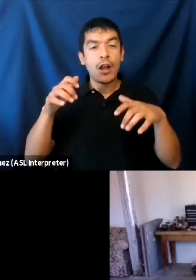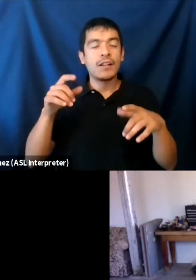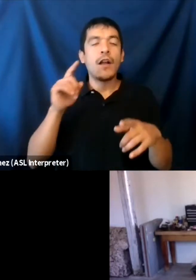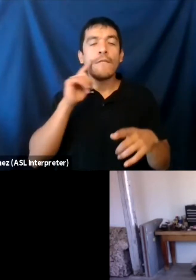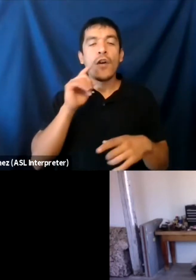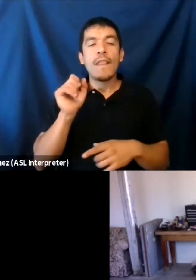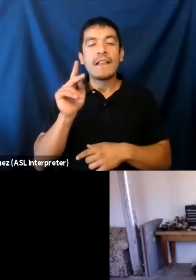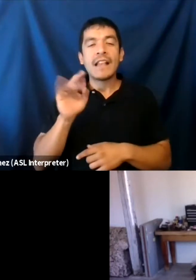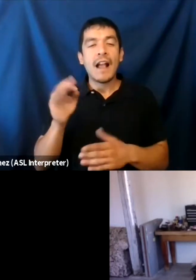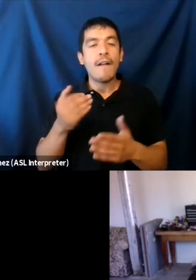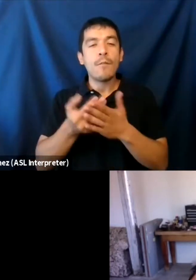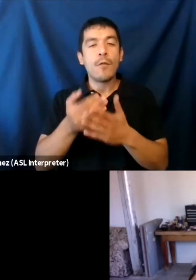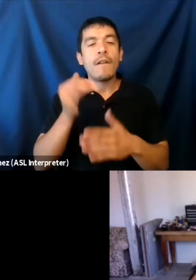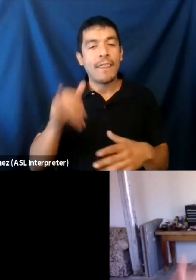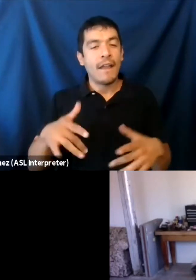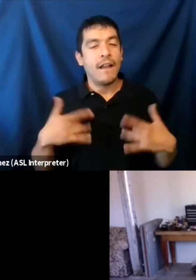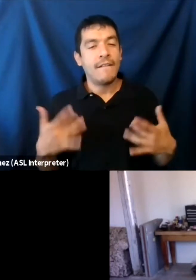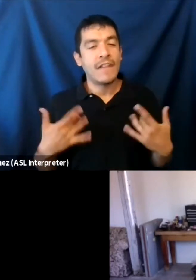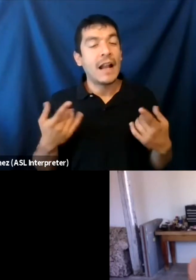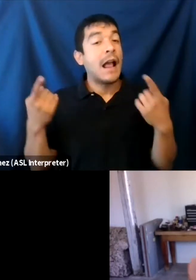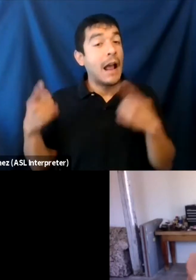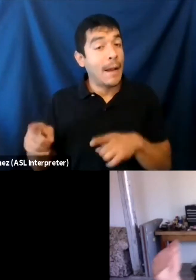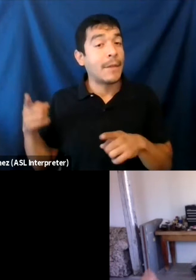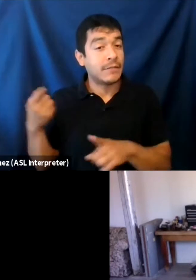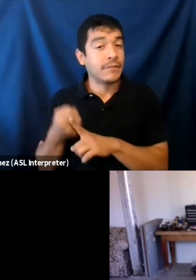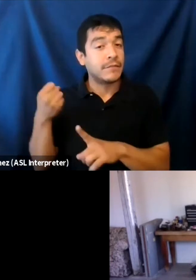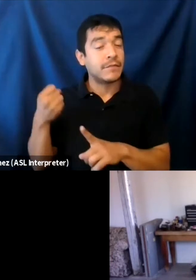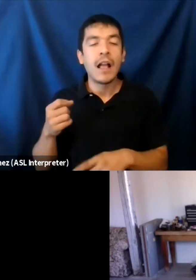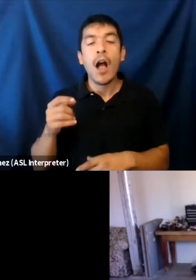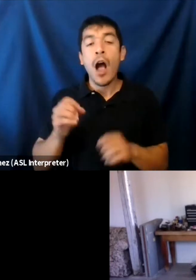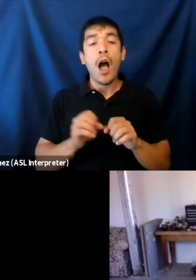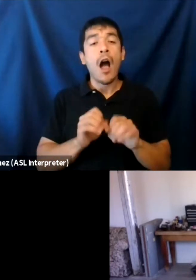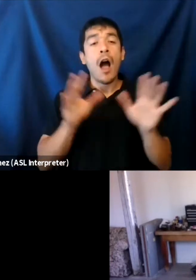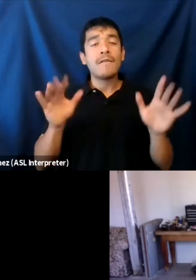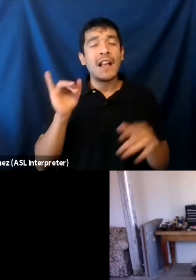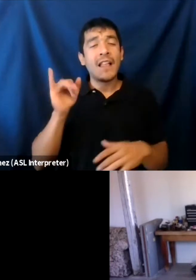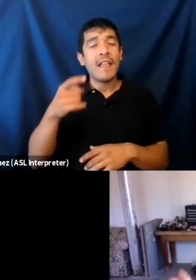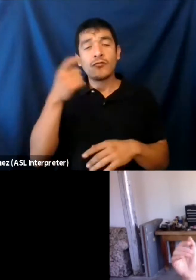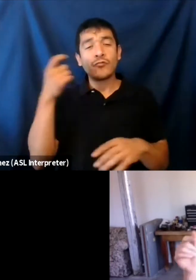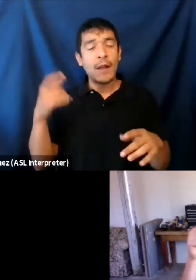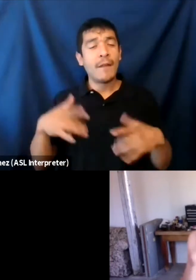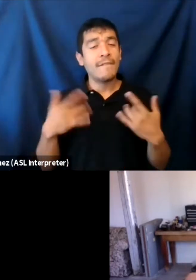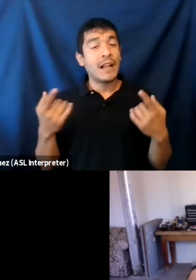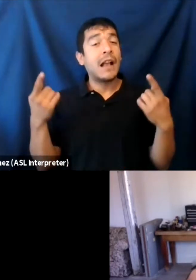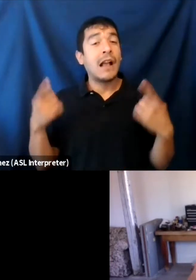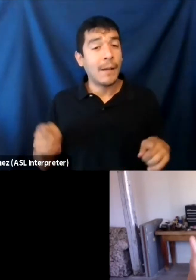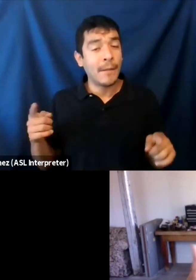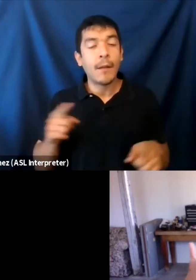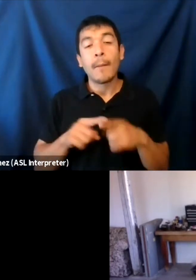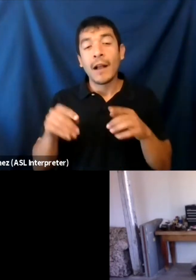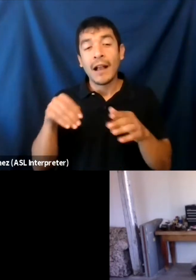I think that obviously there's these traumatic events that occurred, but in that moment of retraumatizing,